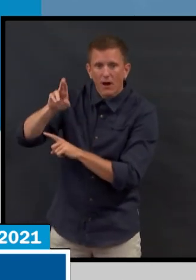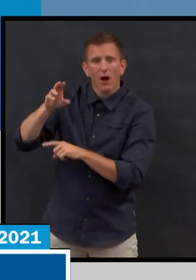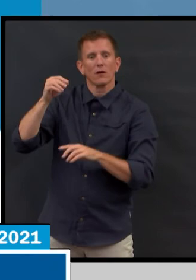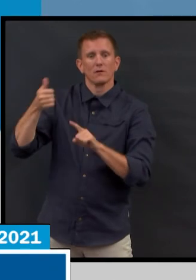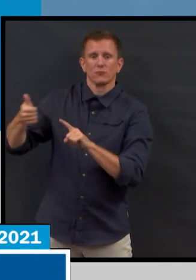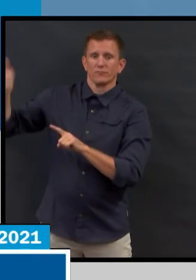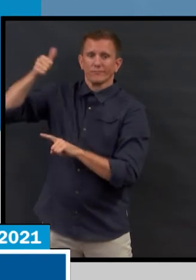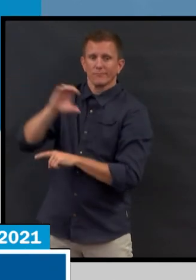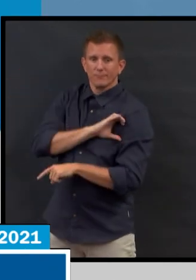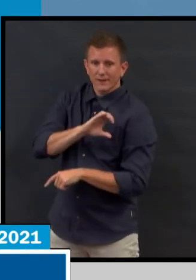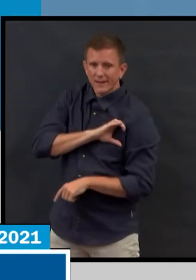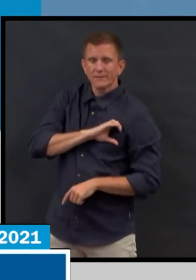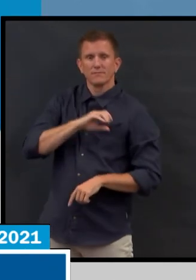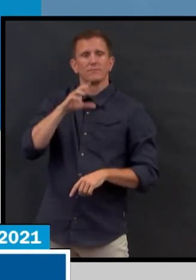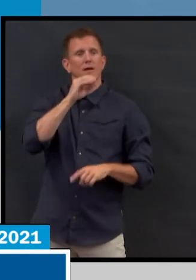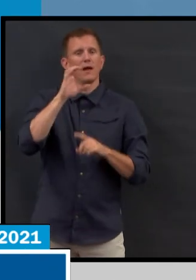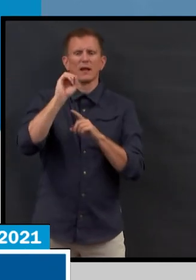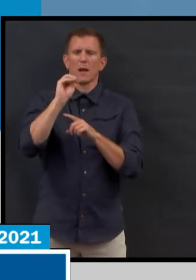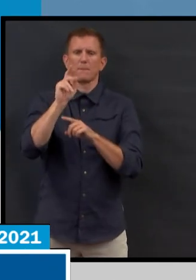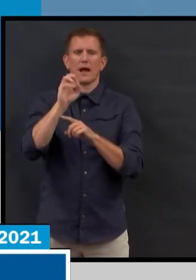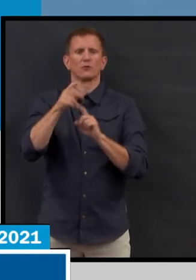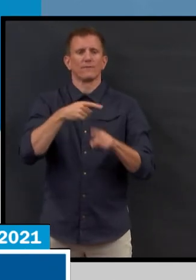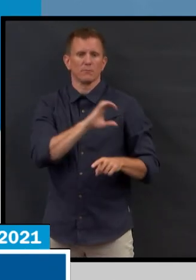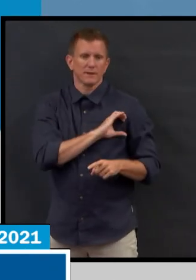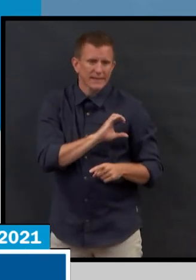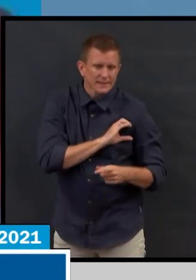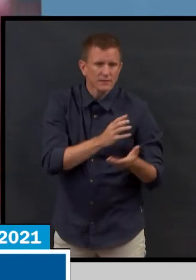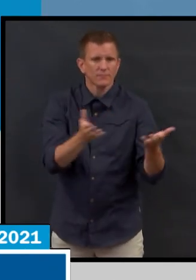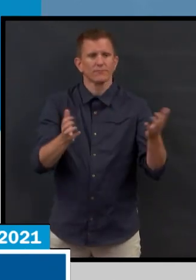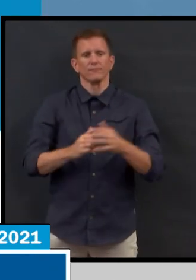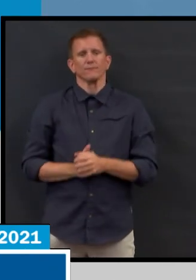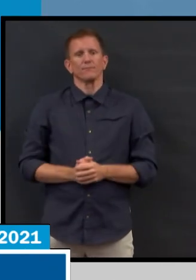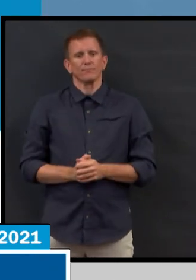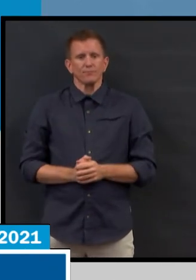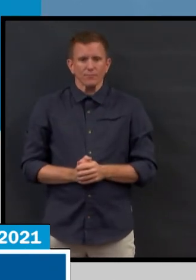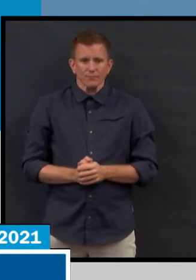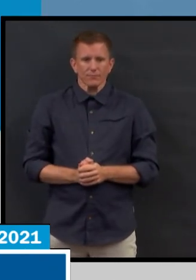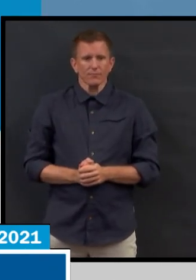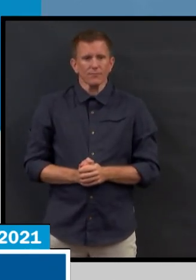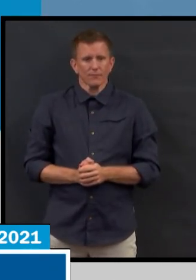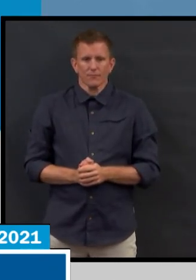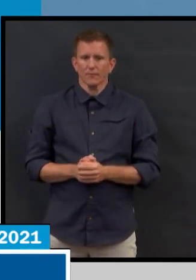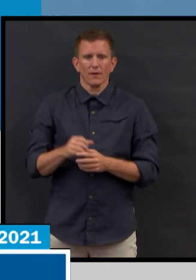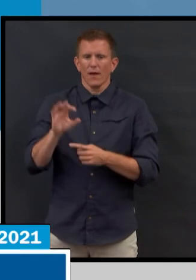excuse me i almost call them fountains she won't call him fazen fontaine and bancroft who tried